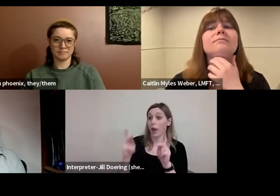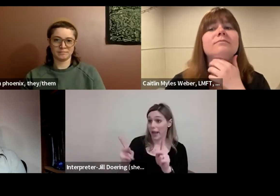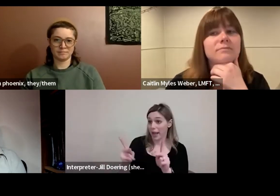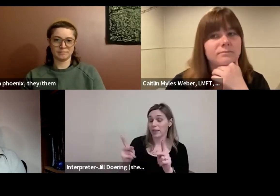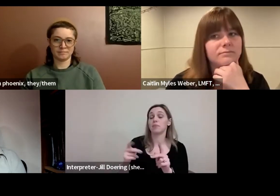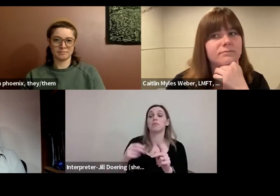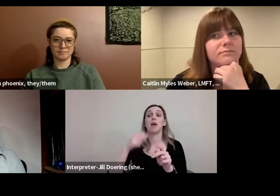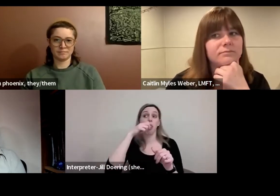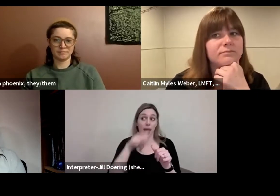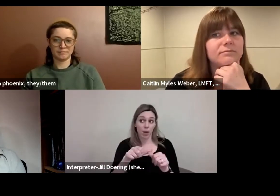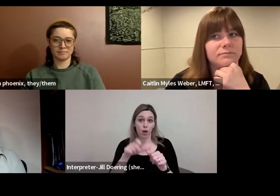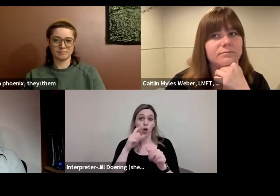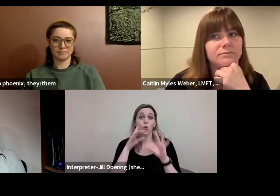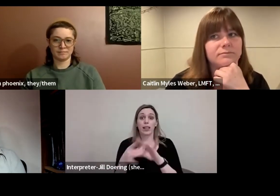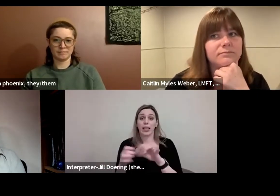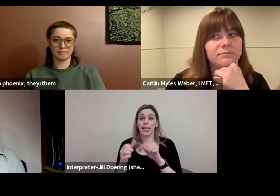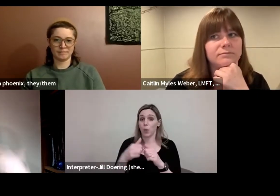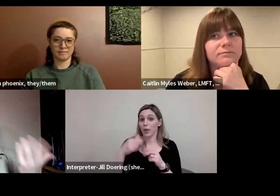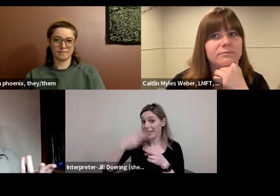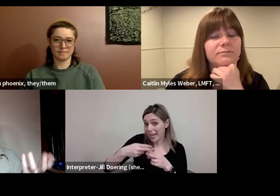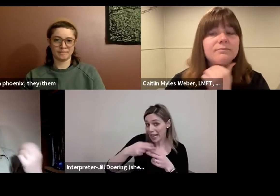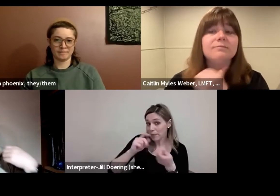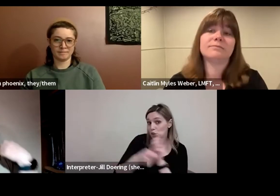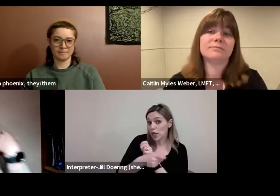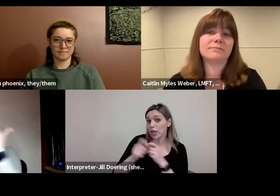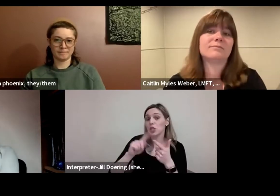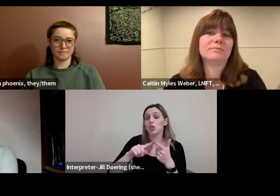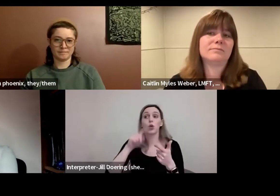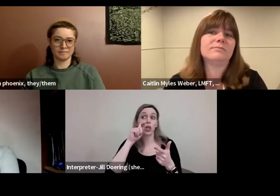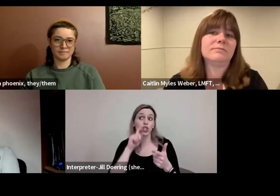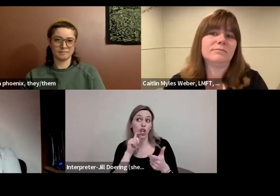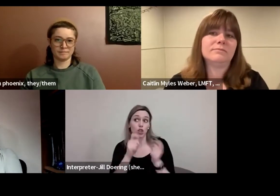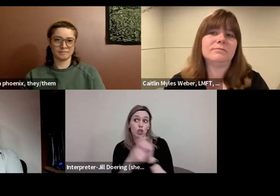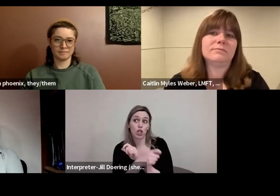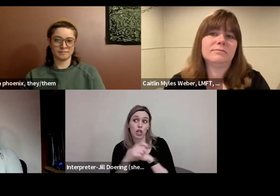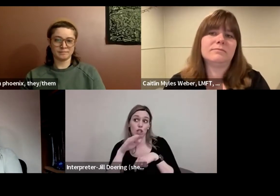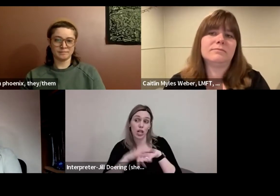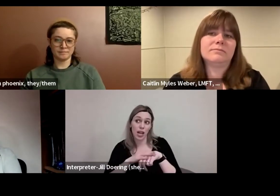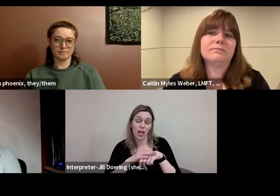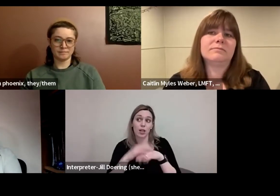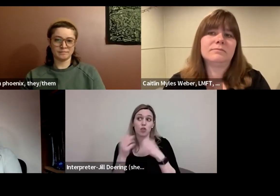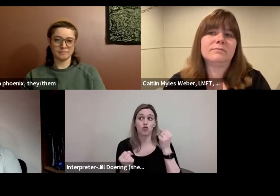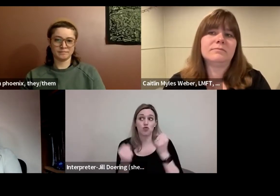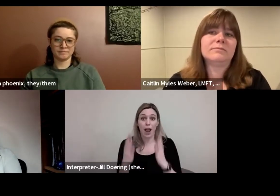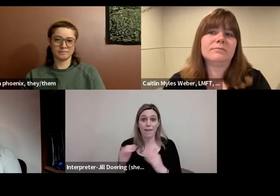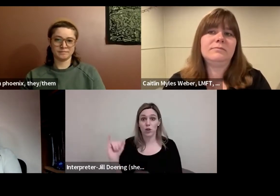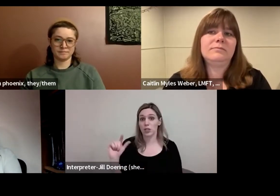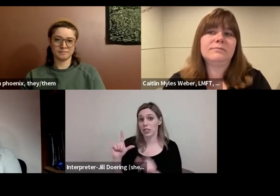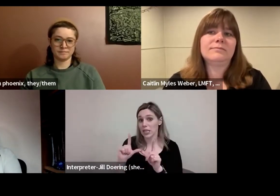or letters to help getting the gender changed on your driver's license or letters for medical services